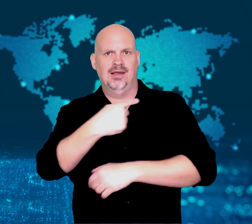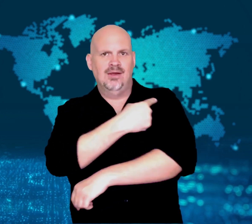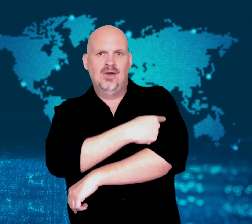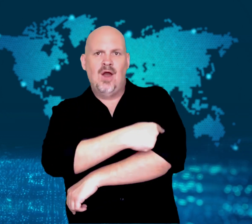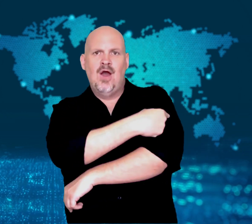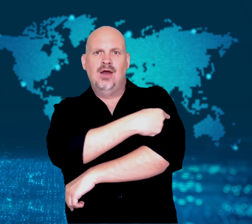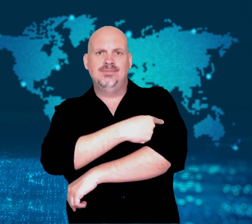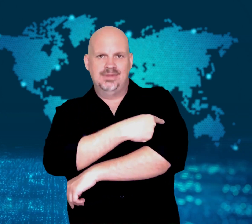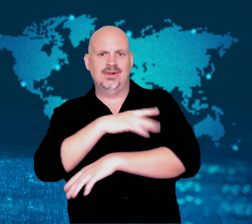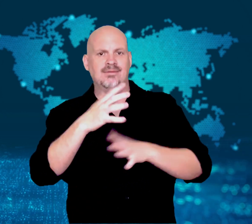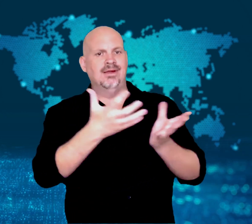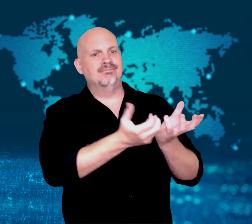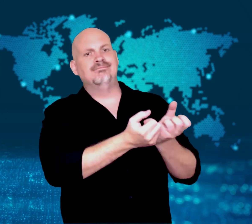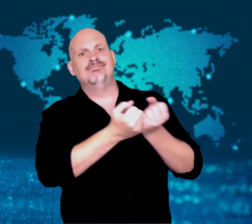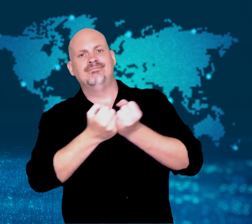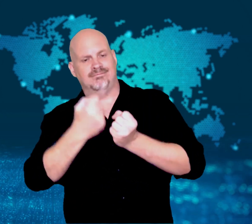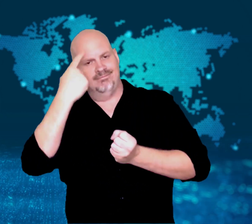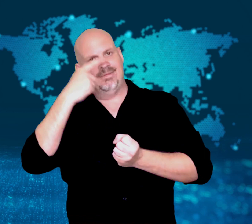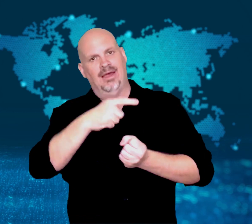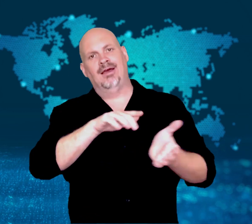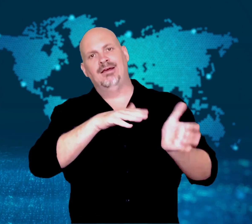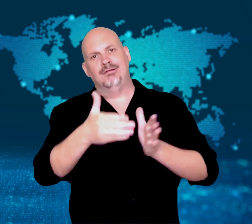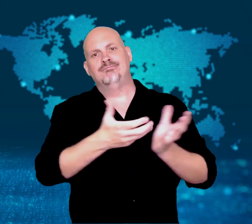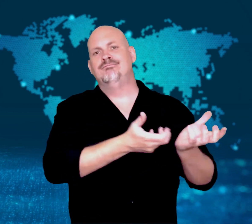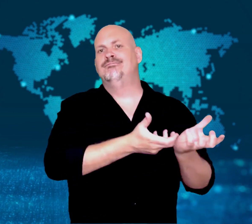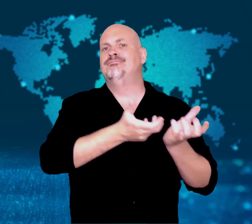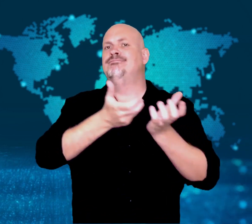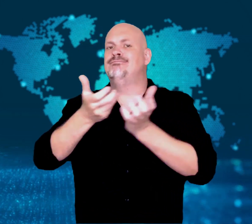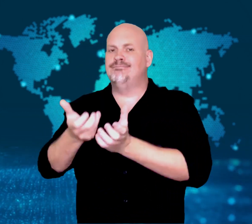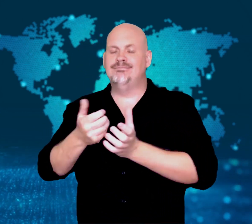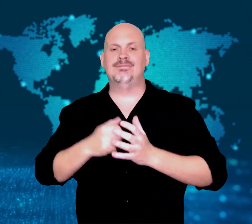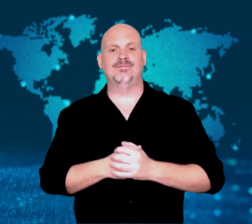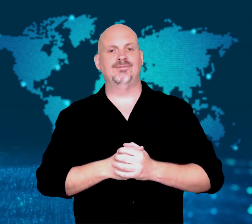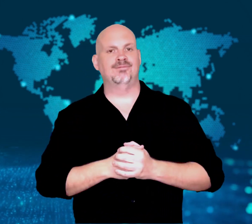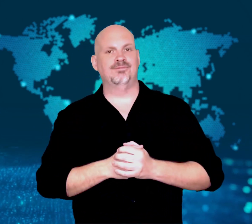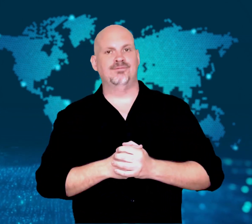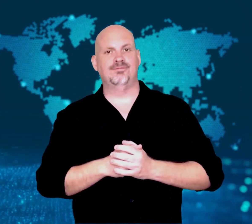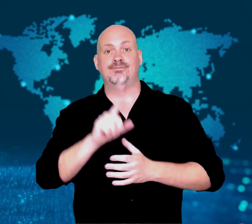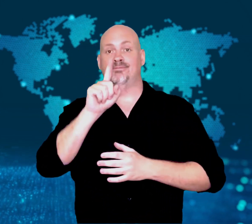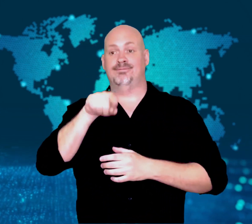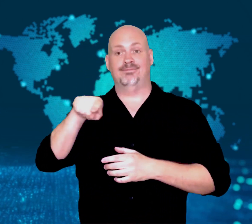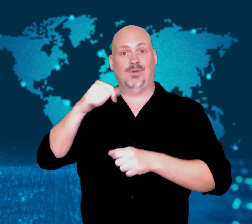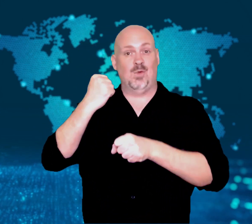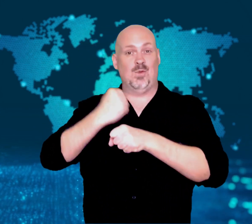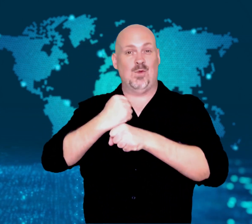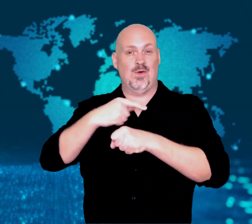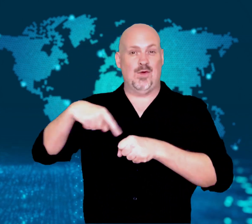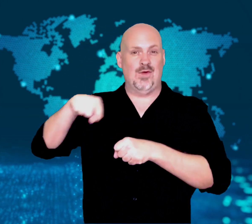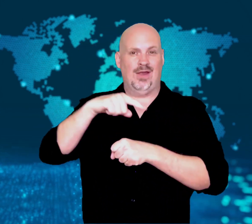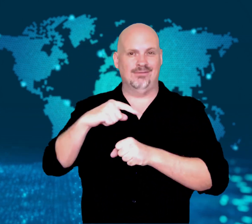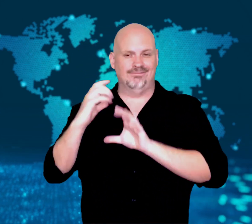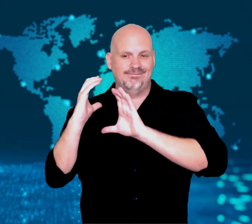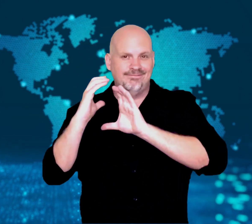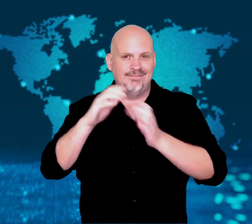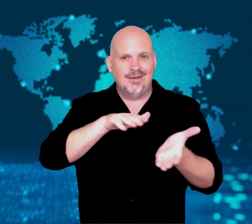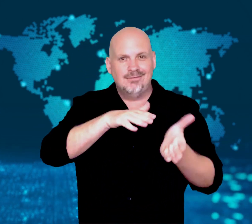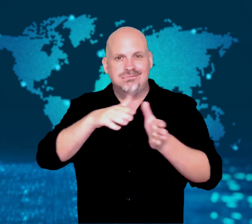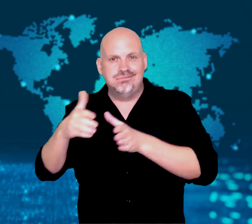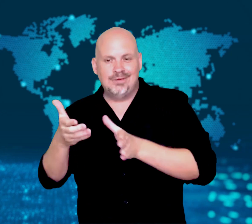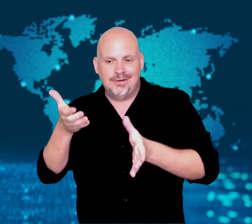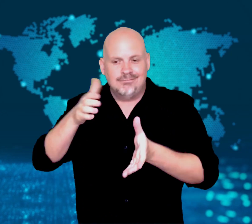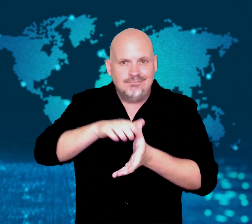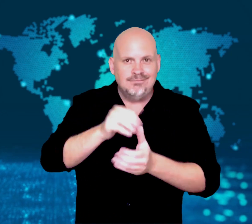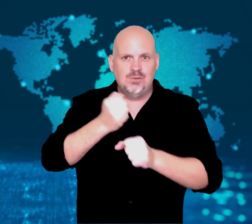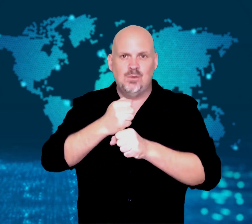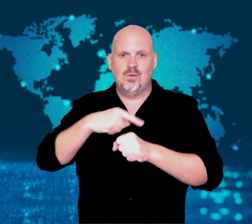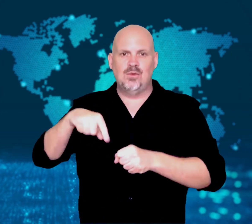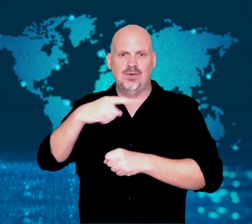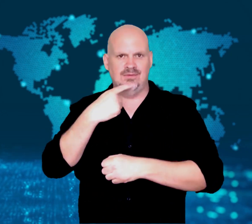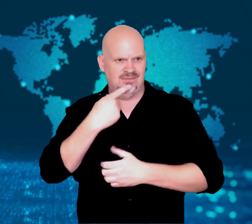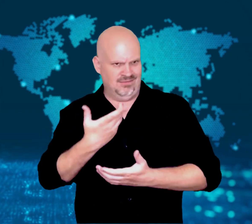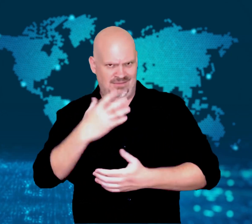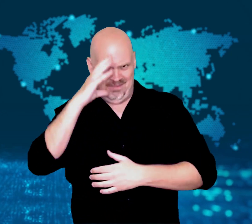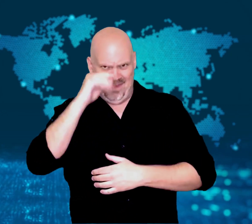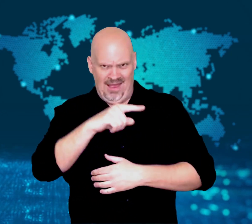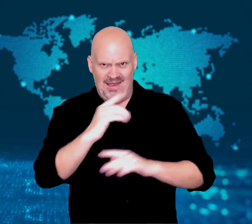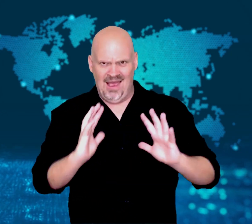However, the funeral home staff found the man alive